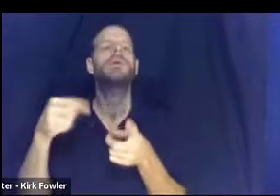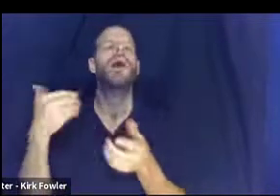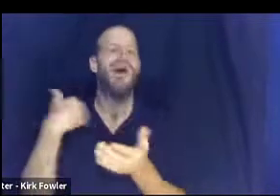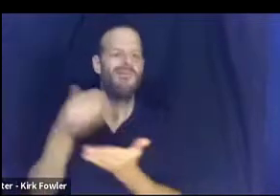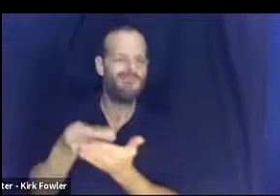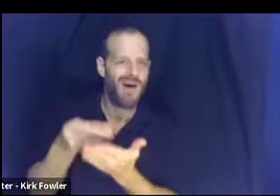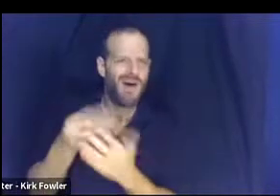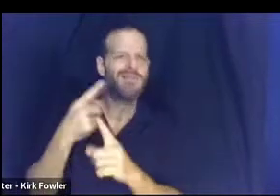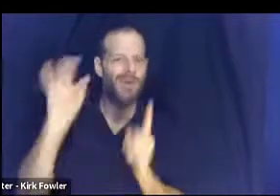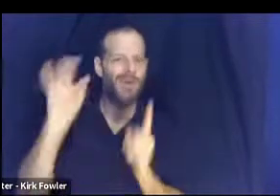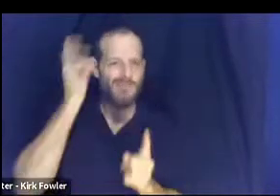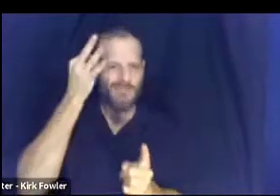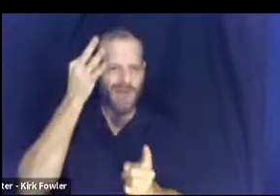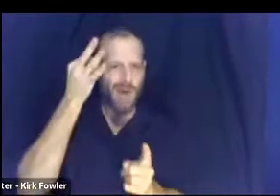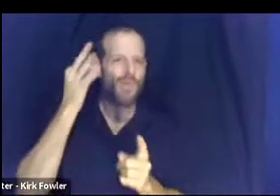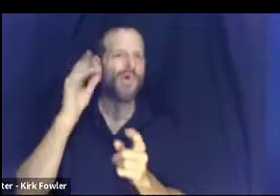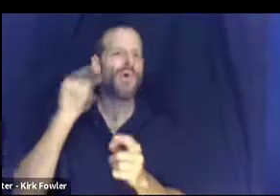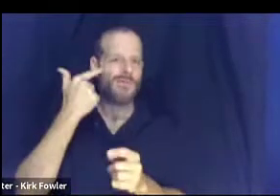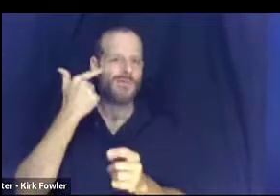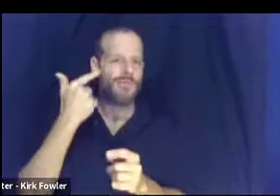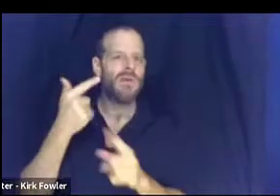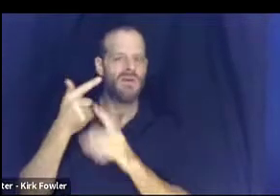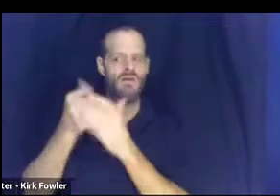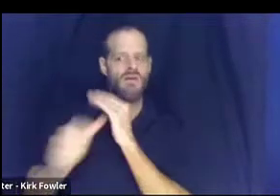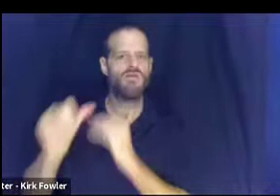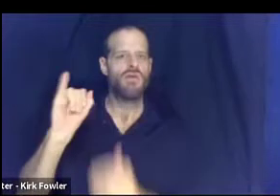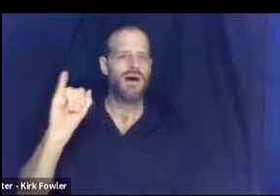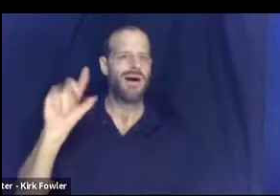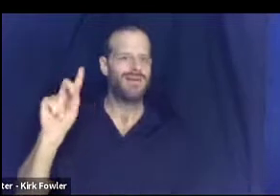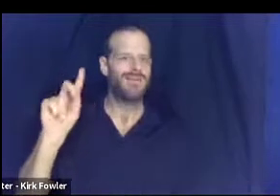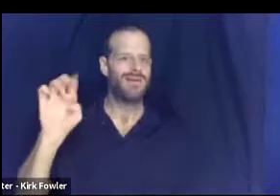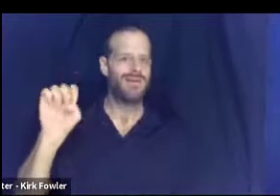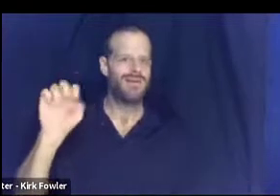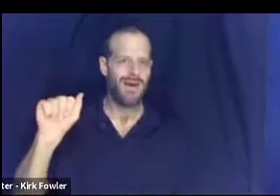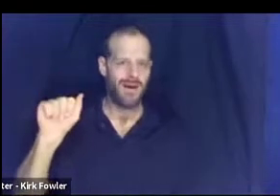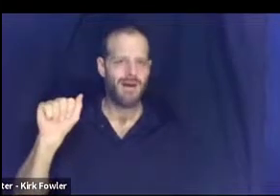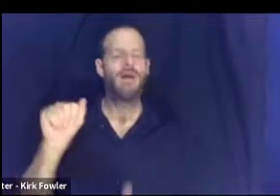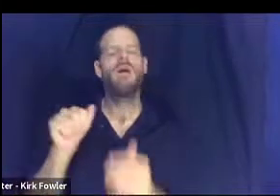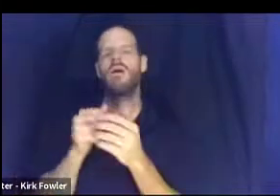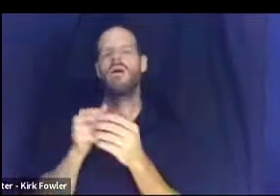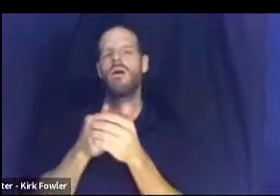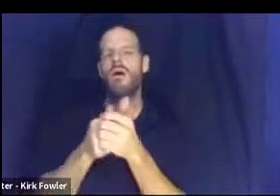by IDEEA under the student's IEP should be paying for a device,